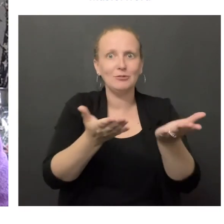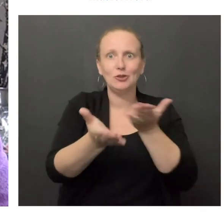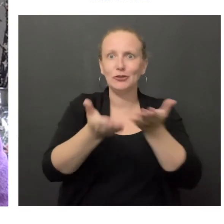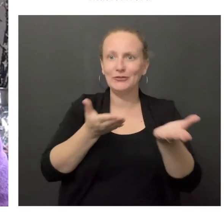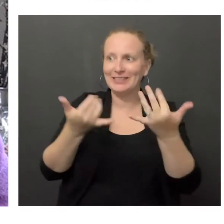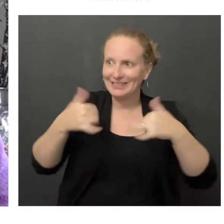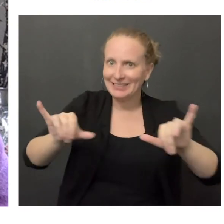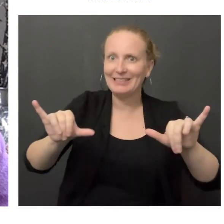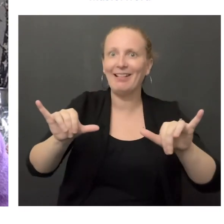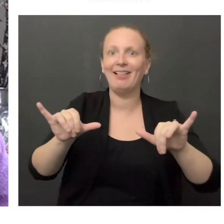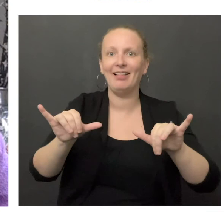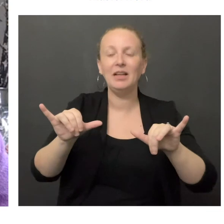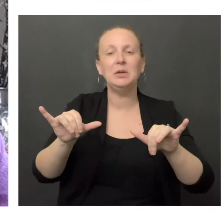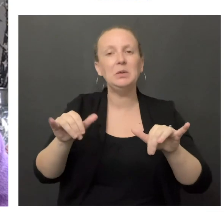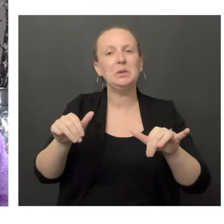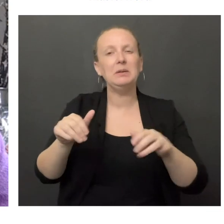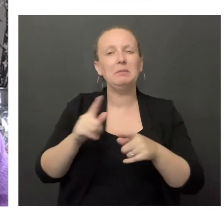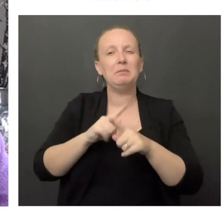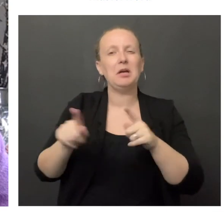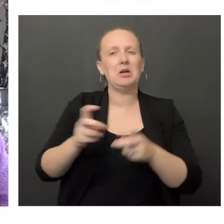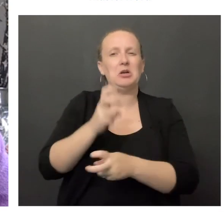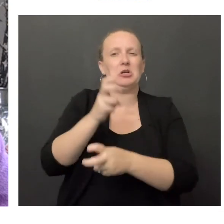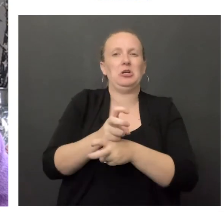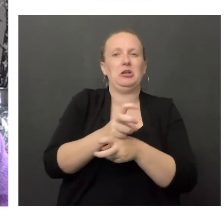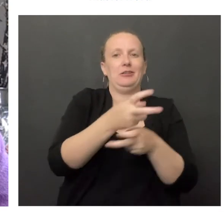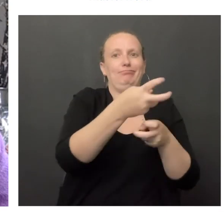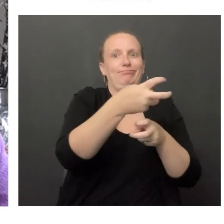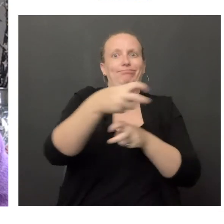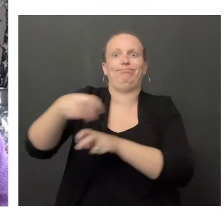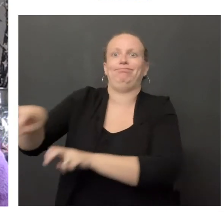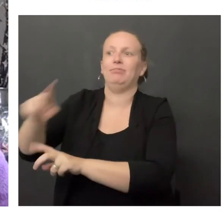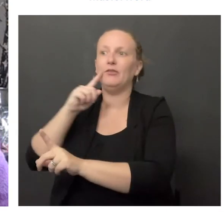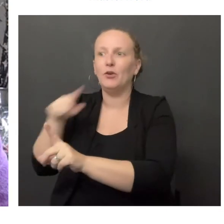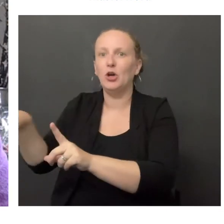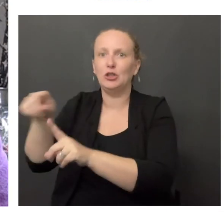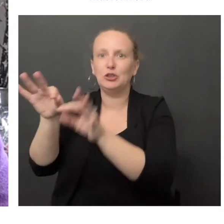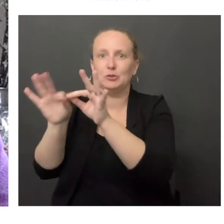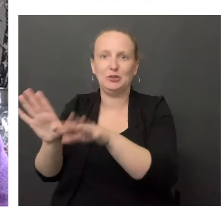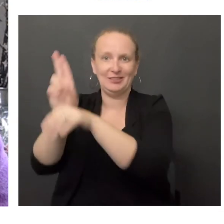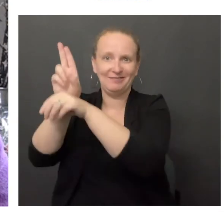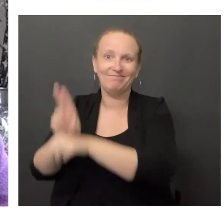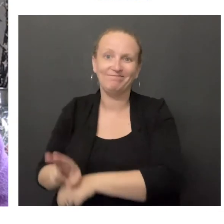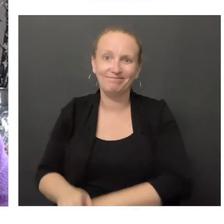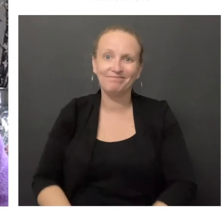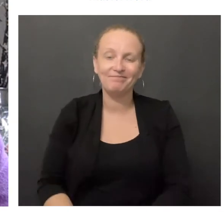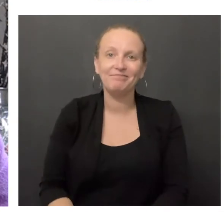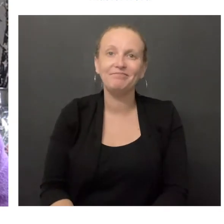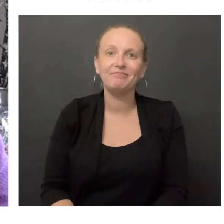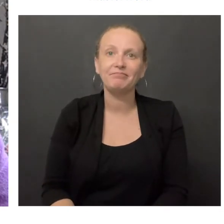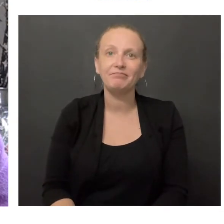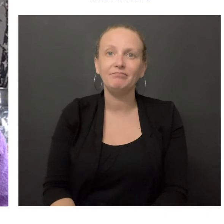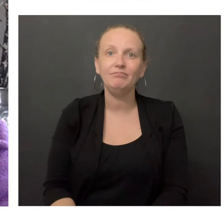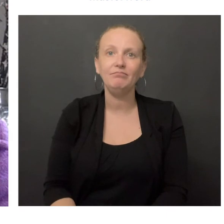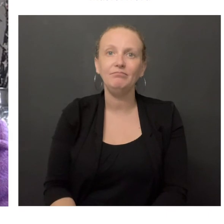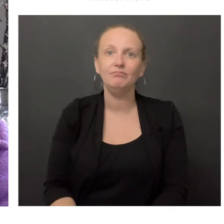be, um, ah, hard transition. But, um, it's really important. And I think, I think that we will